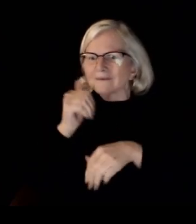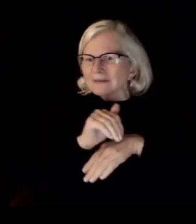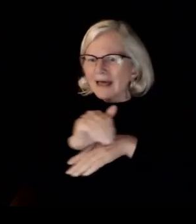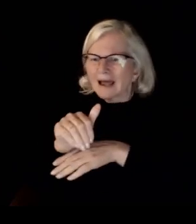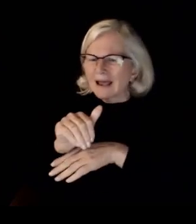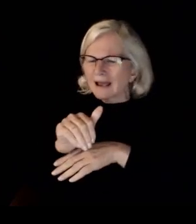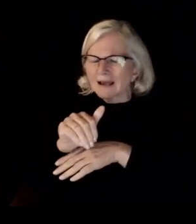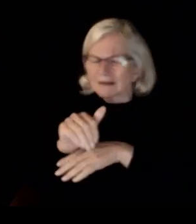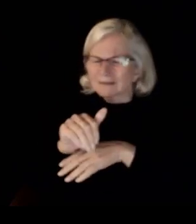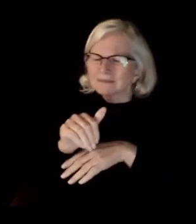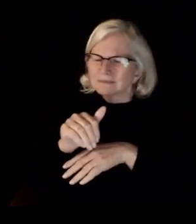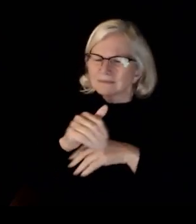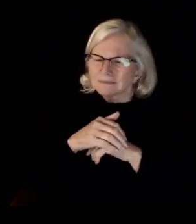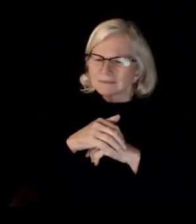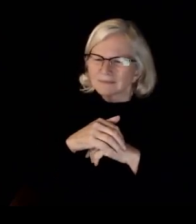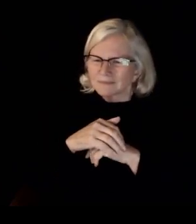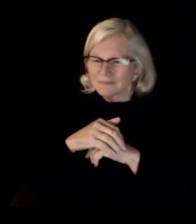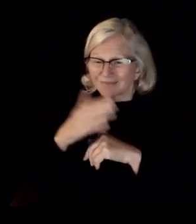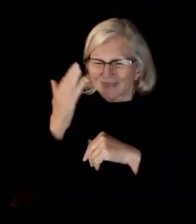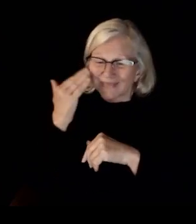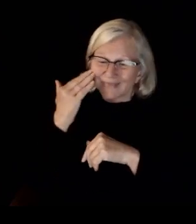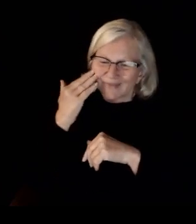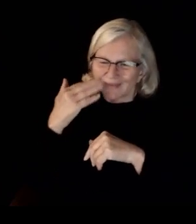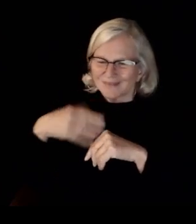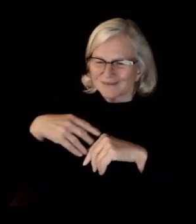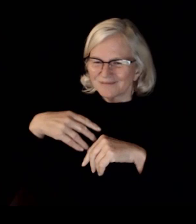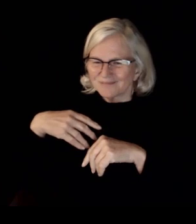my coat on so it's a handy way to dry your masks.